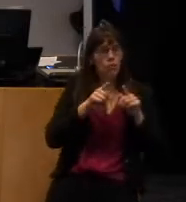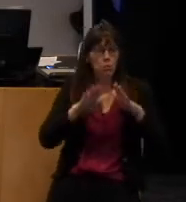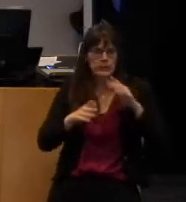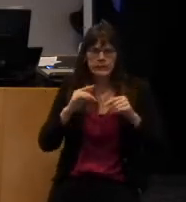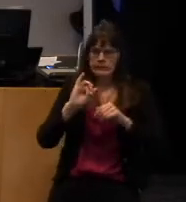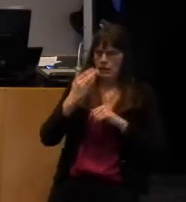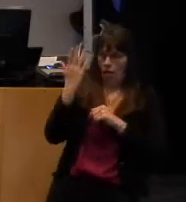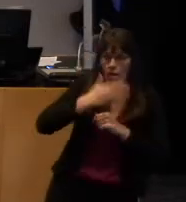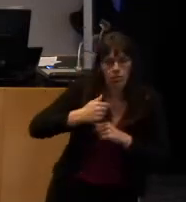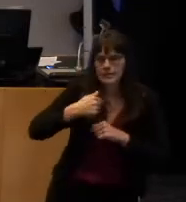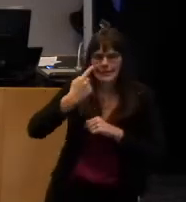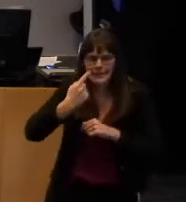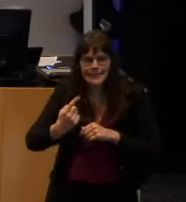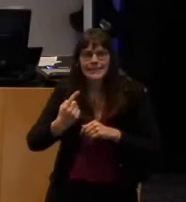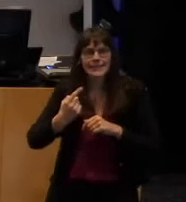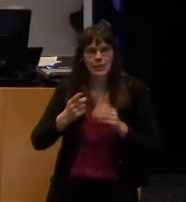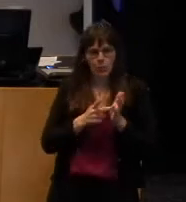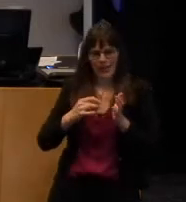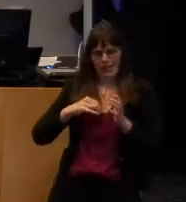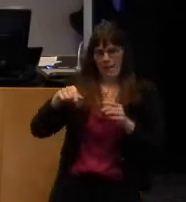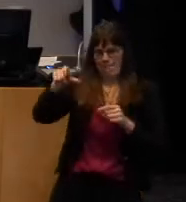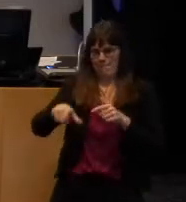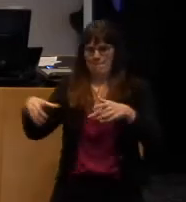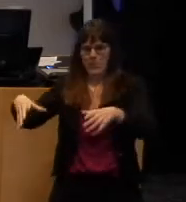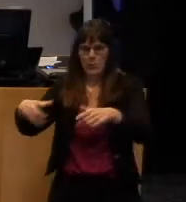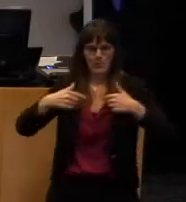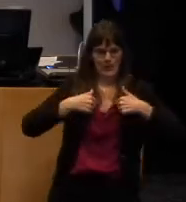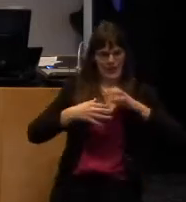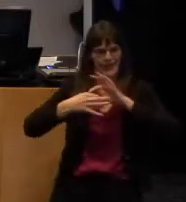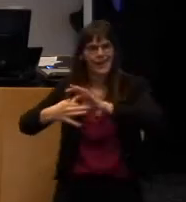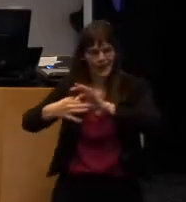in the relationships between the research participants and myself.